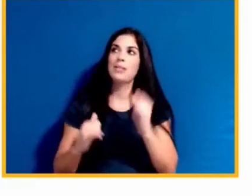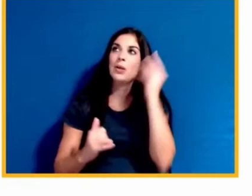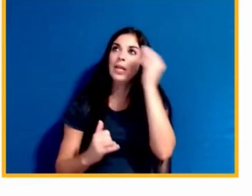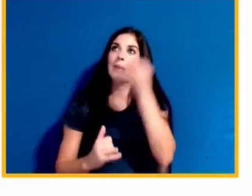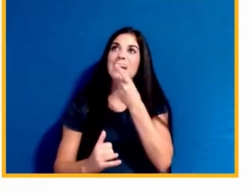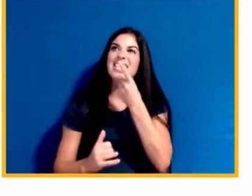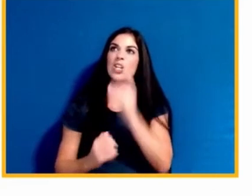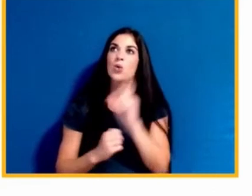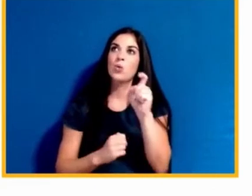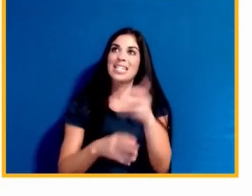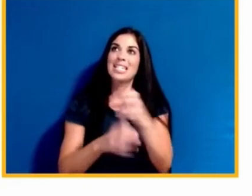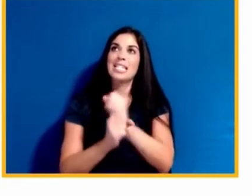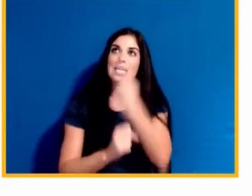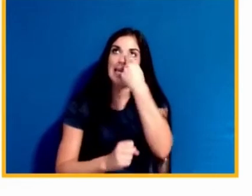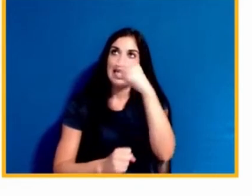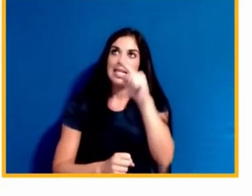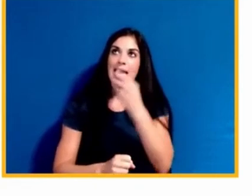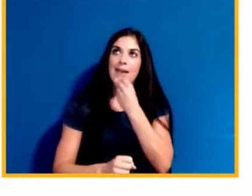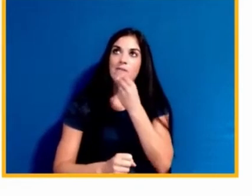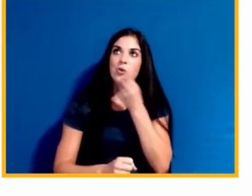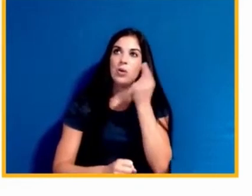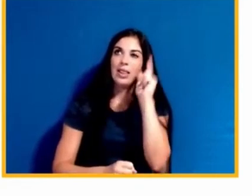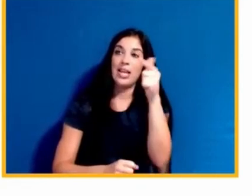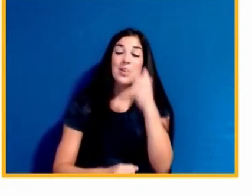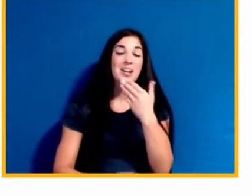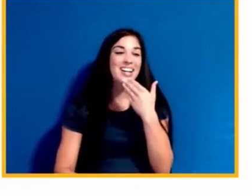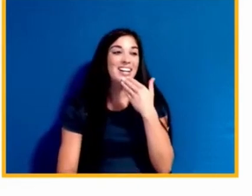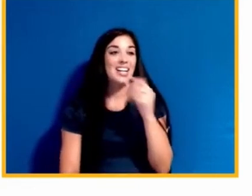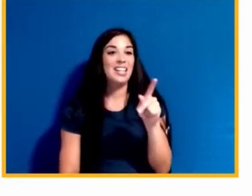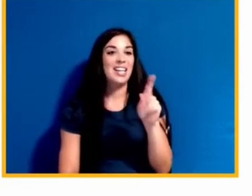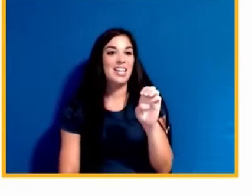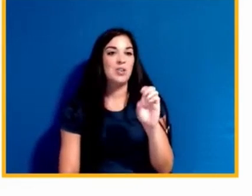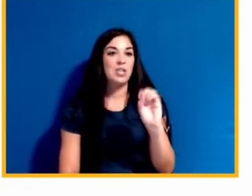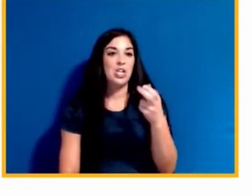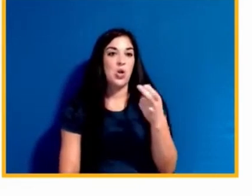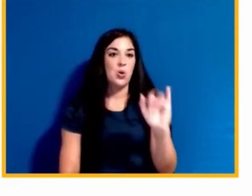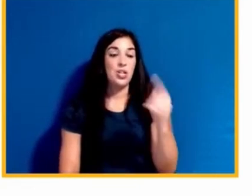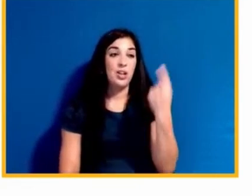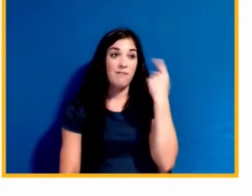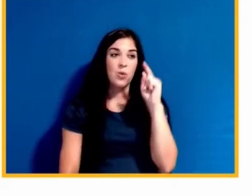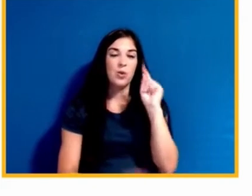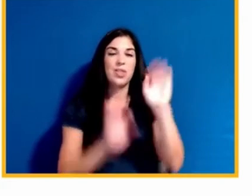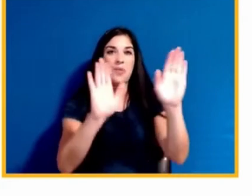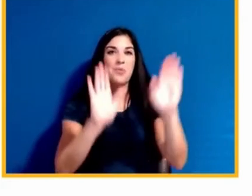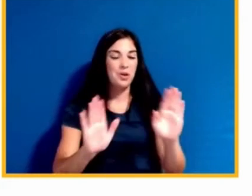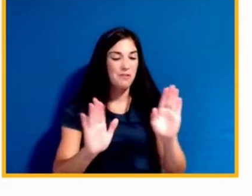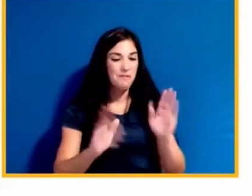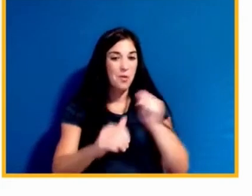We'll have to grab some Thai food later. Thank you so much Kiyochii for that wonderful performance. But speaking of, you know,